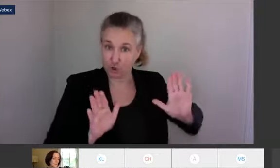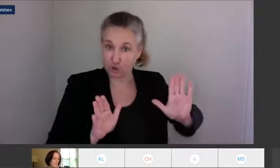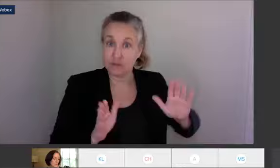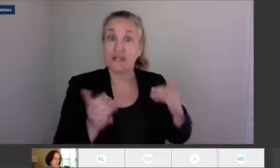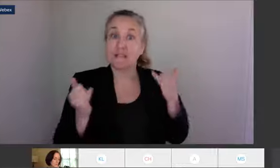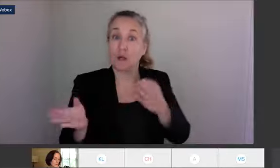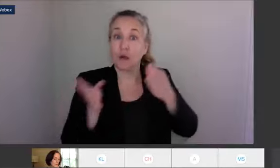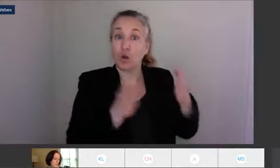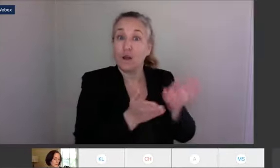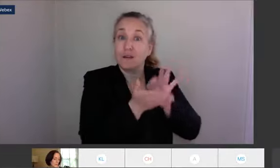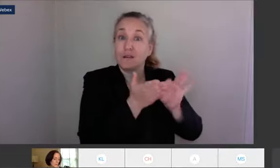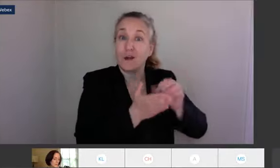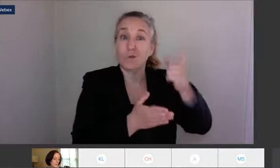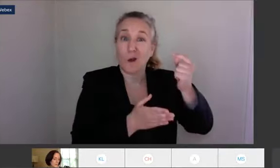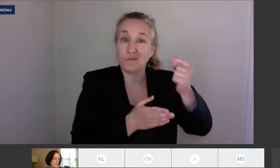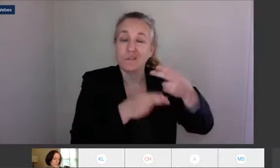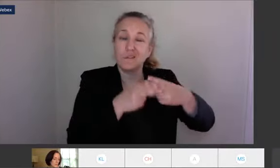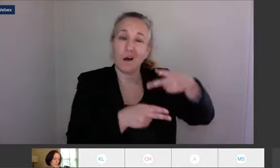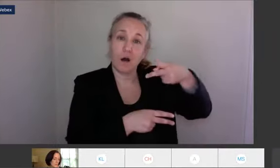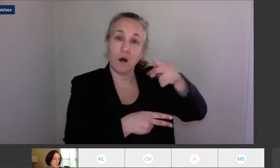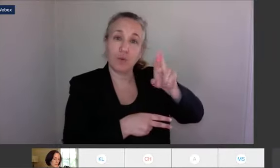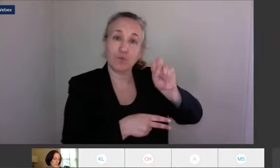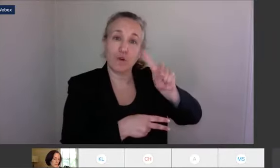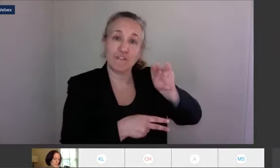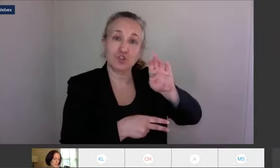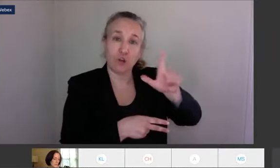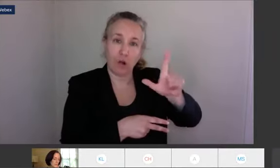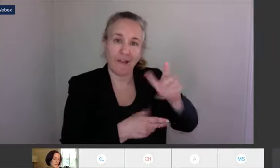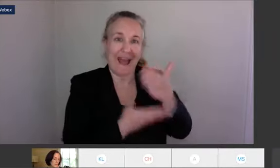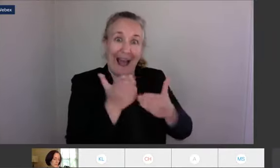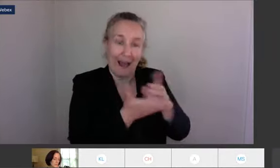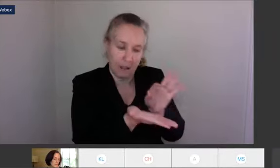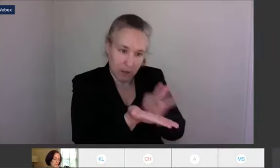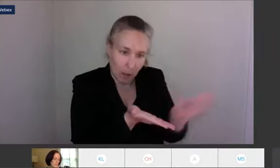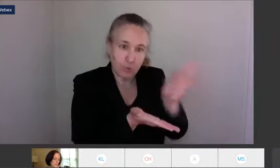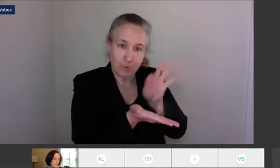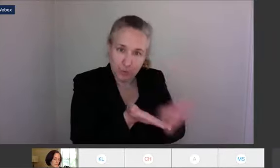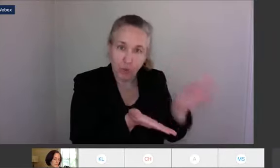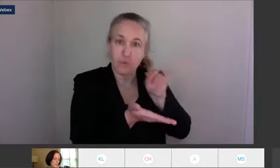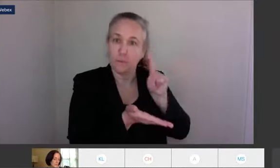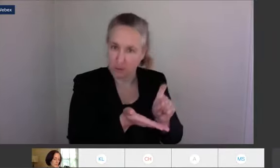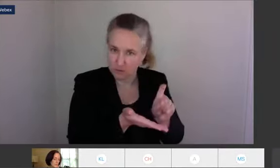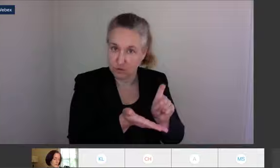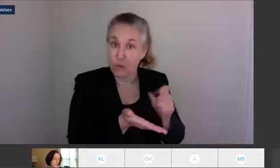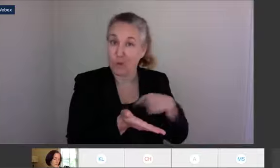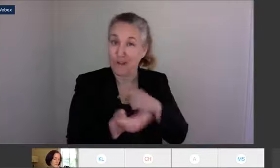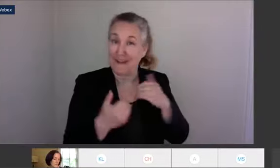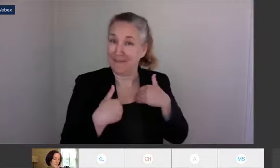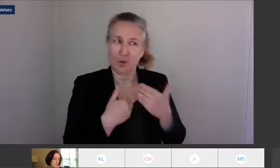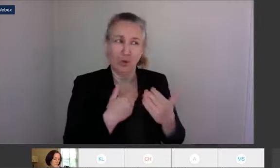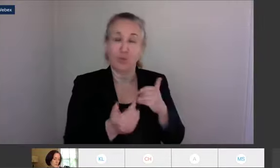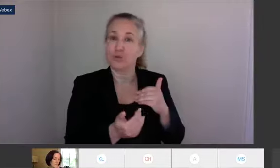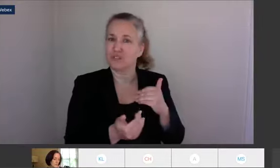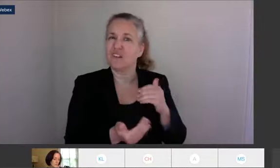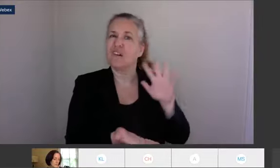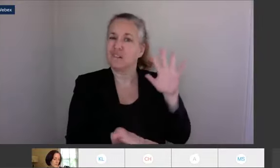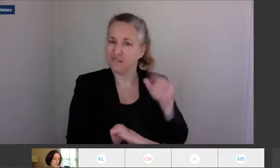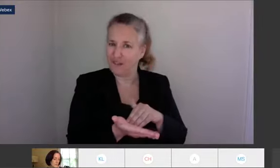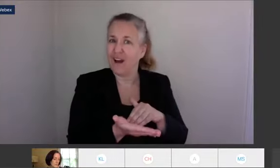the provisional ballots which have to be counted by hand and we have five thousand almost five thousand provisional ballots